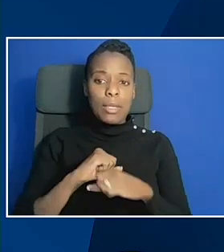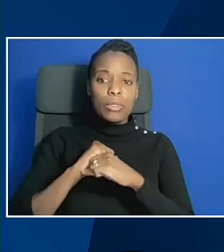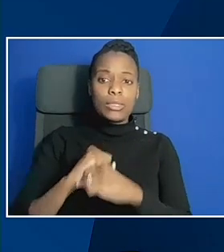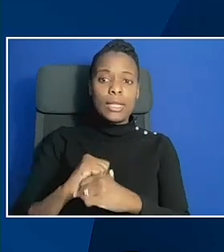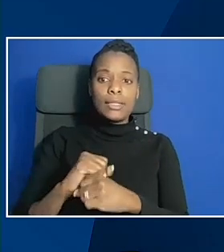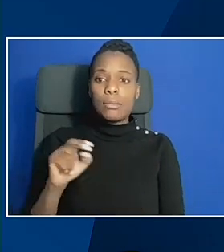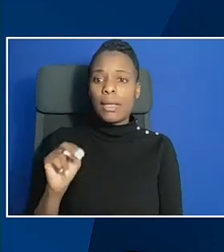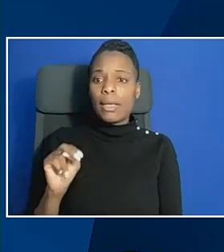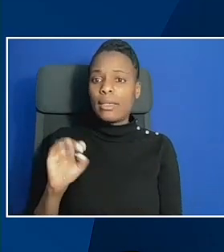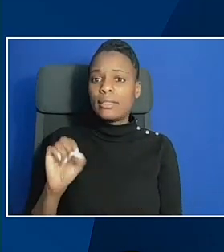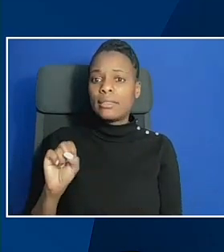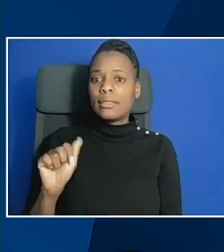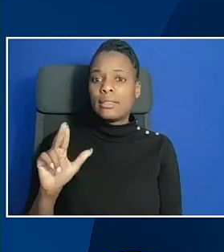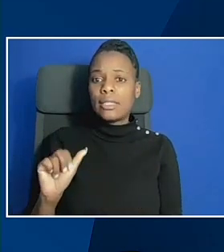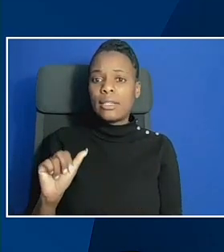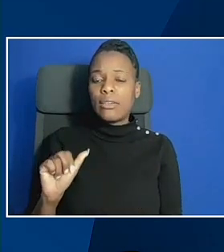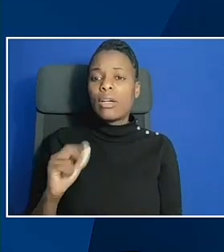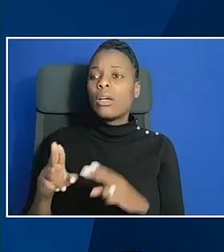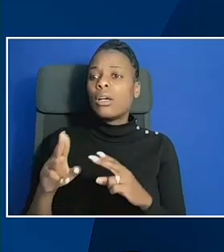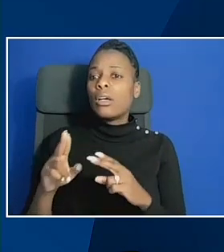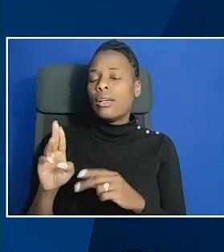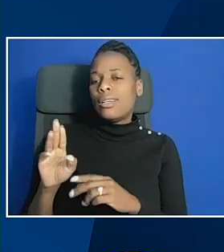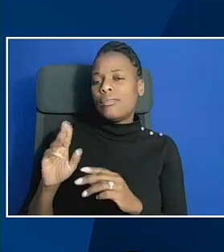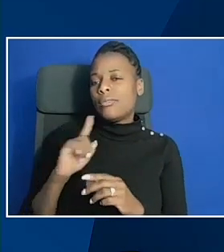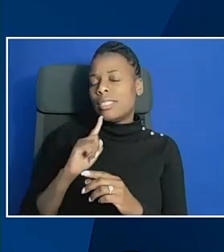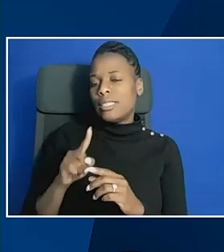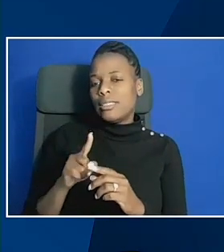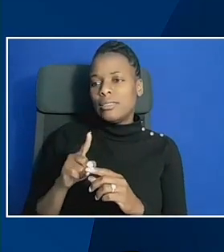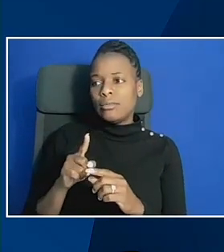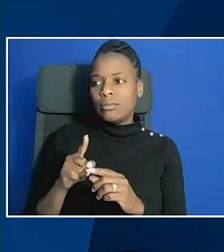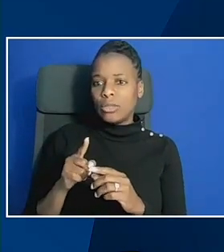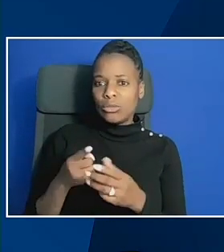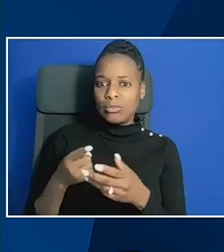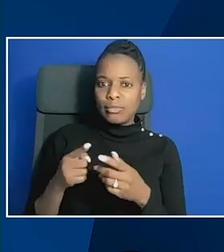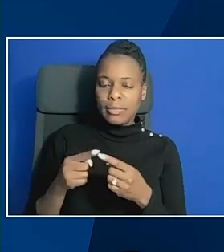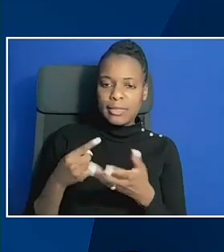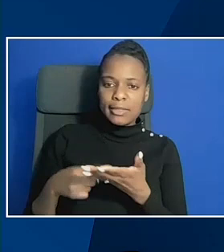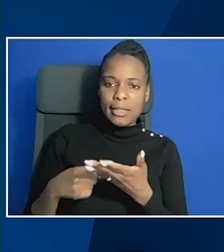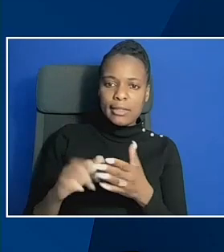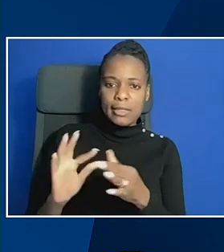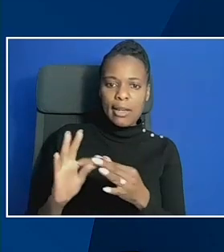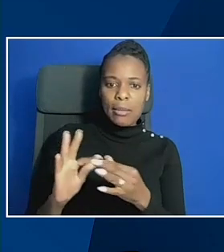made that says that NC-SARA has protections for students and consumers.